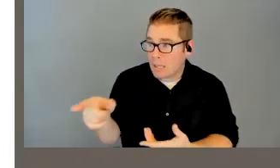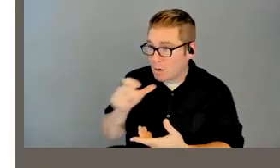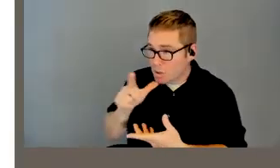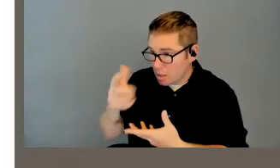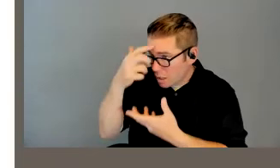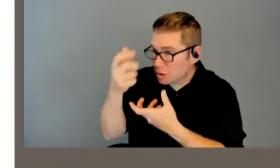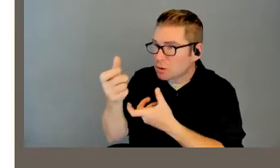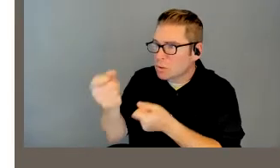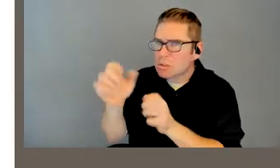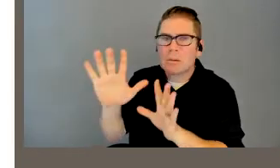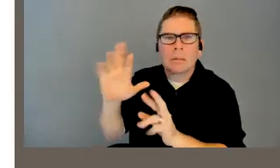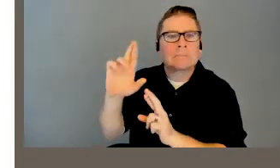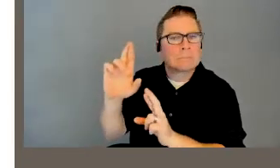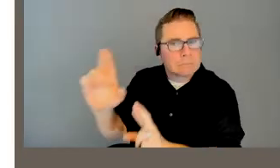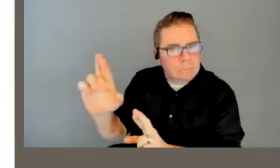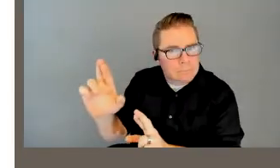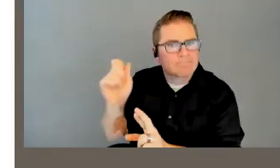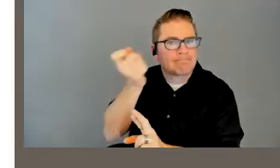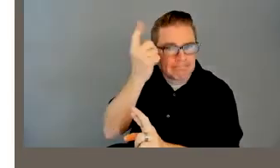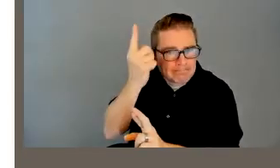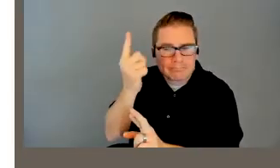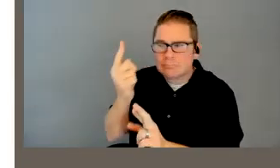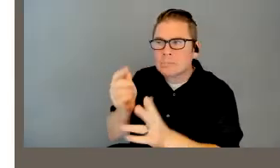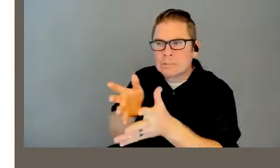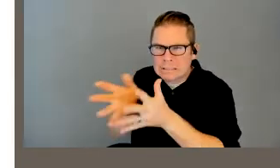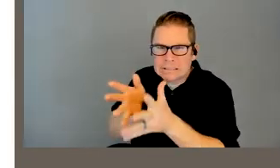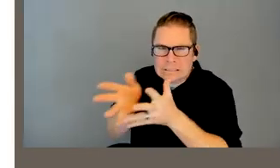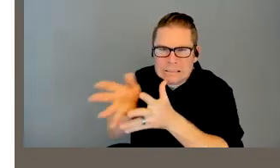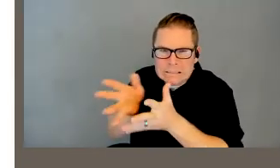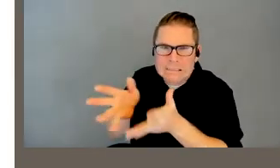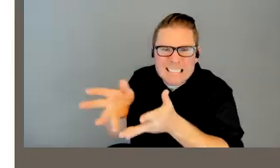trust with my students, modeling empathy, kindness and compassion.